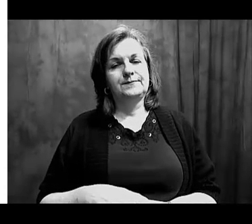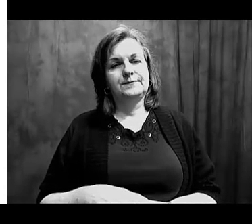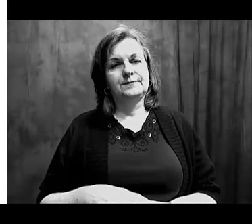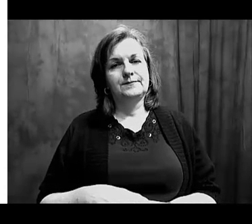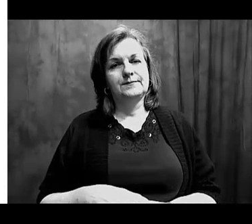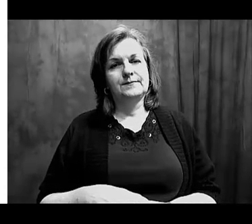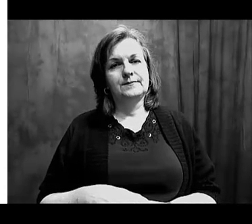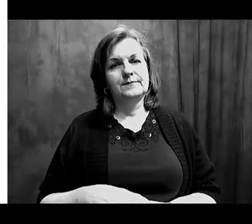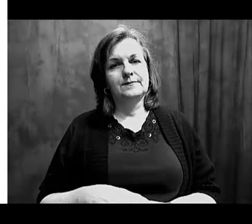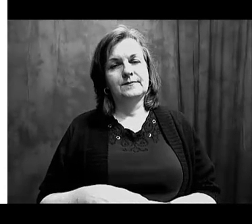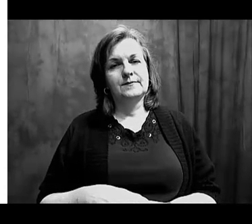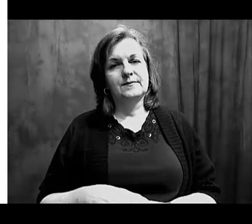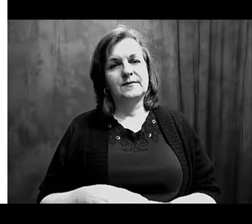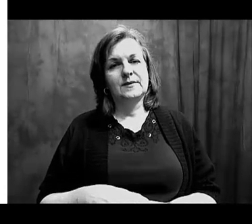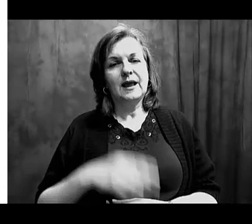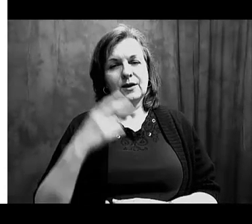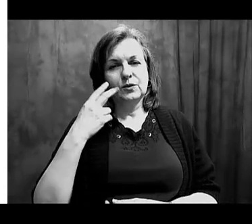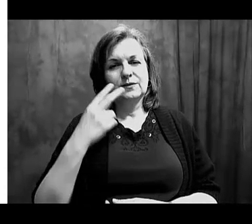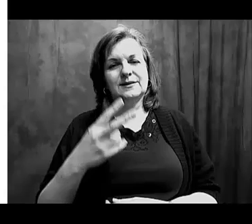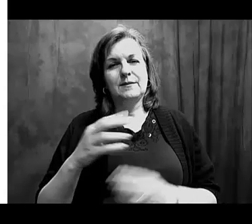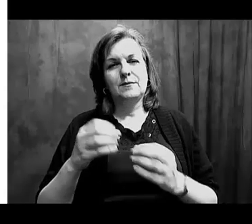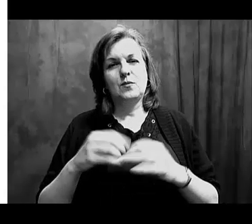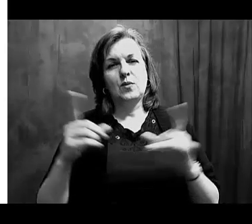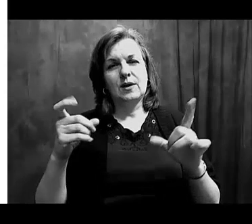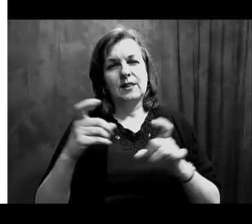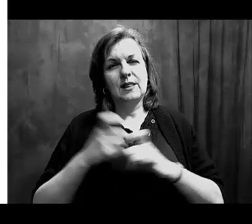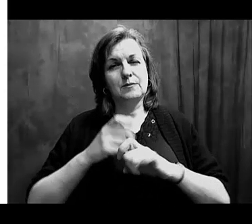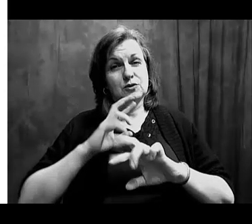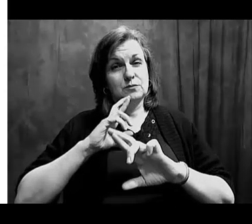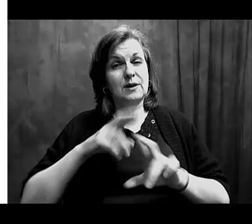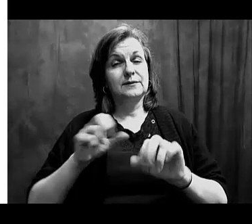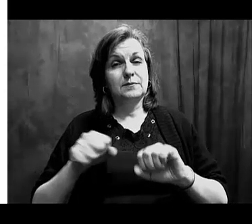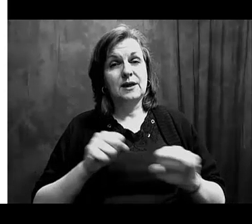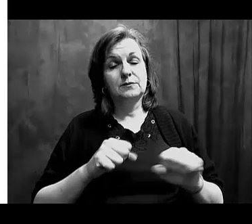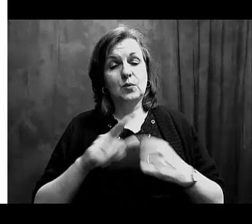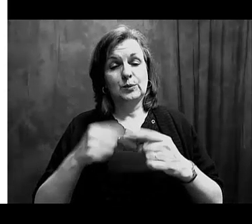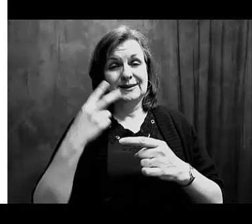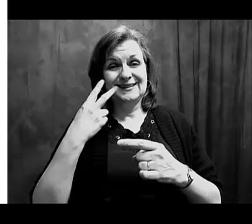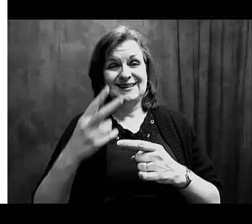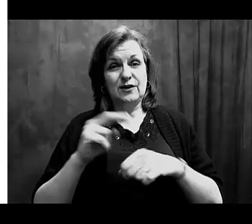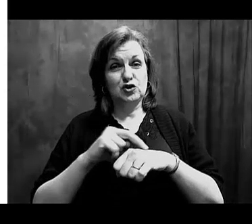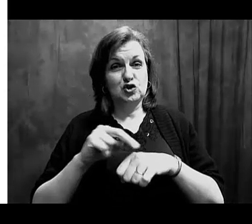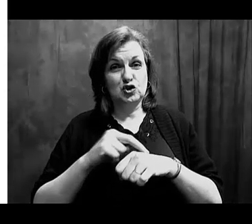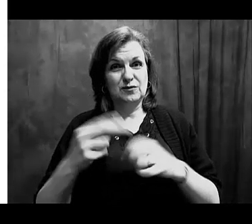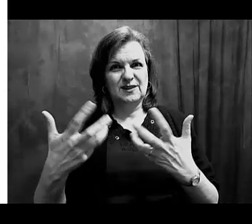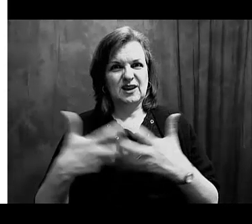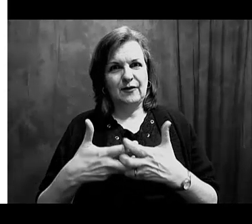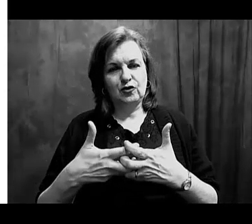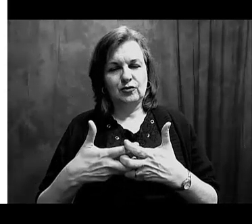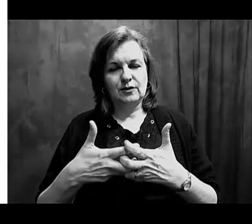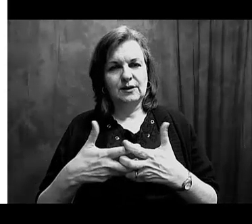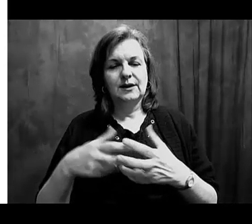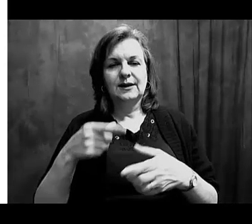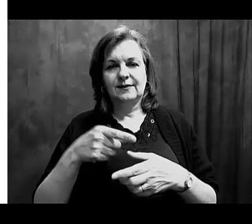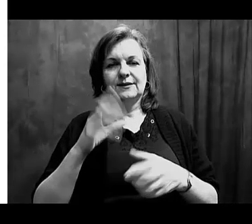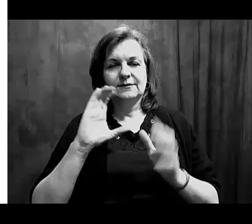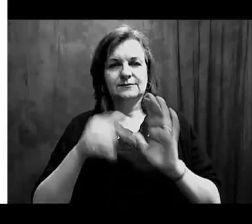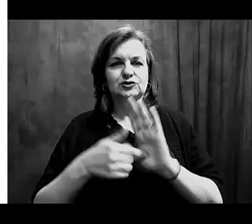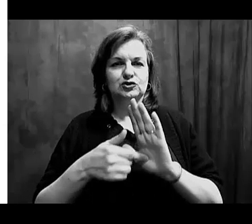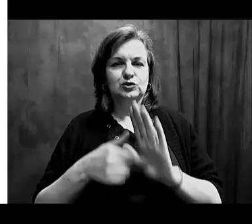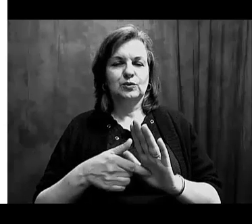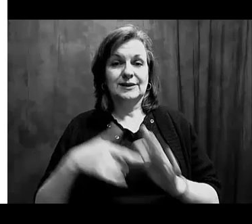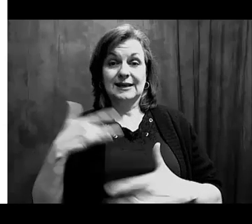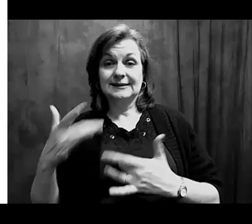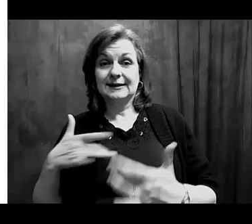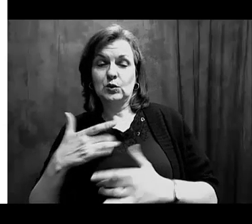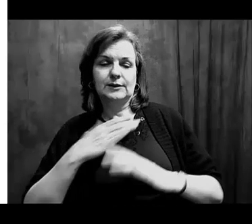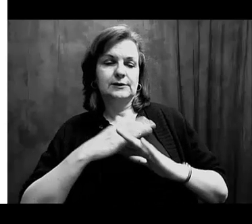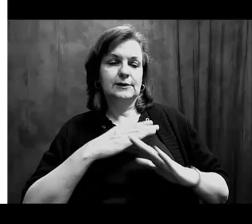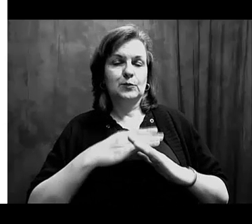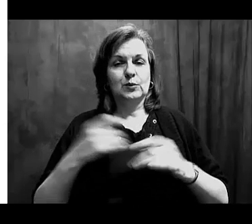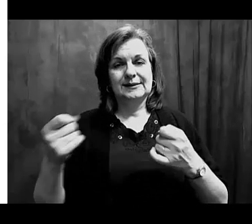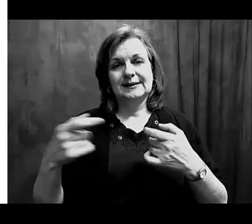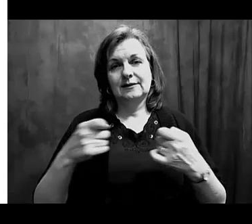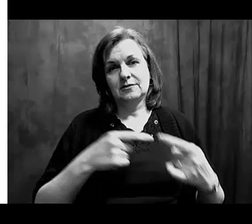we start seeing how a more complex responses possible -- here just showing you excitatory and inhibitory signals coming in